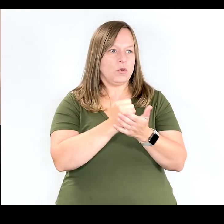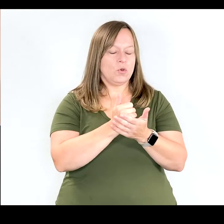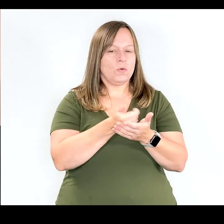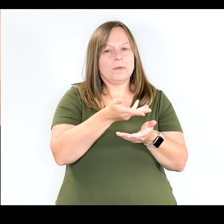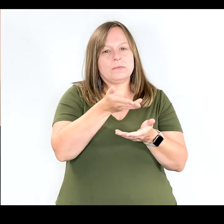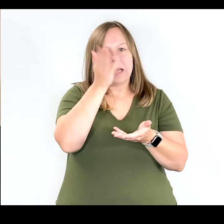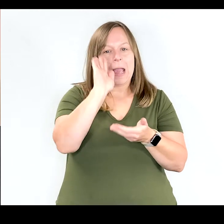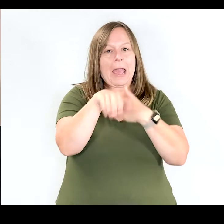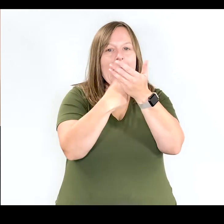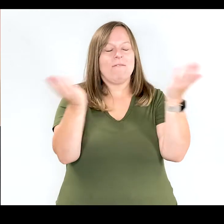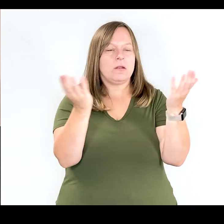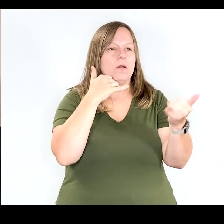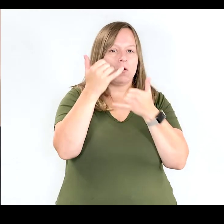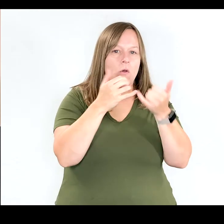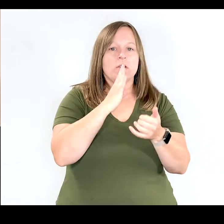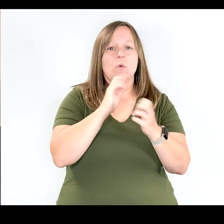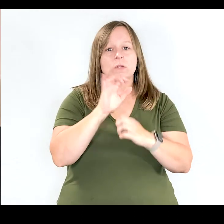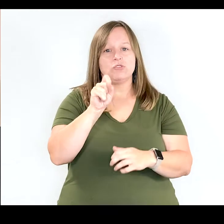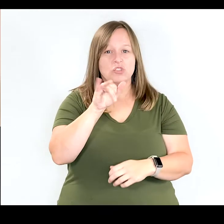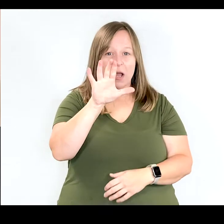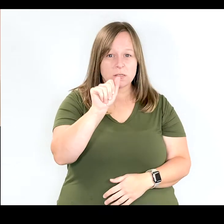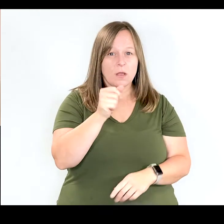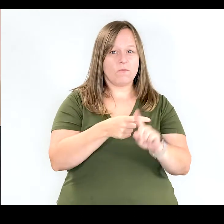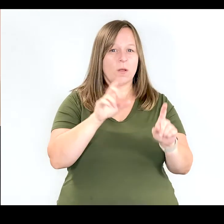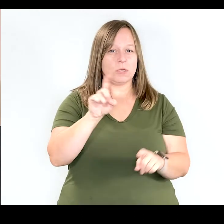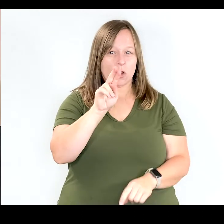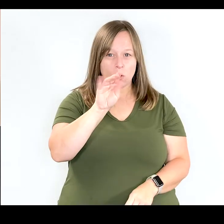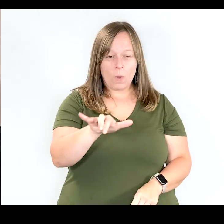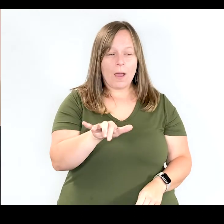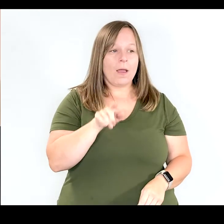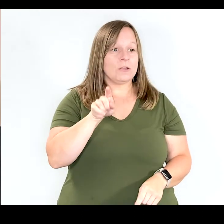God, that was heaven sent. So I made some phone call. I spoke to Jessica from Disability in New York.